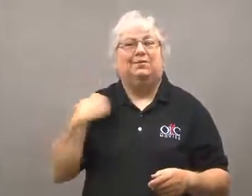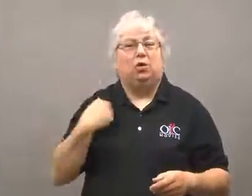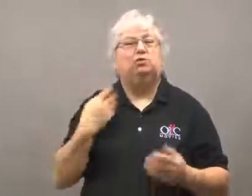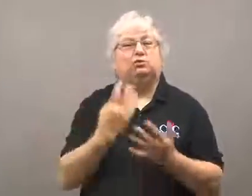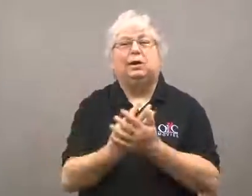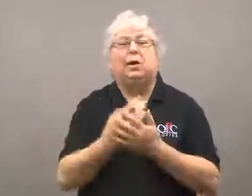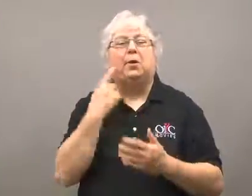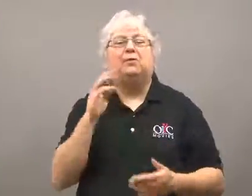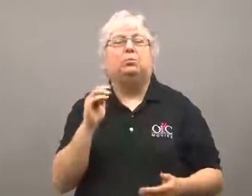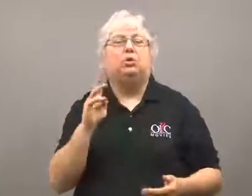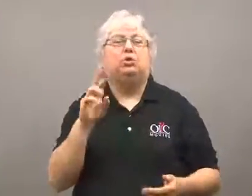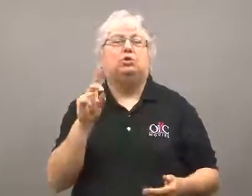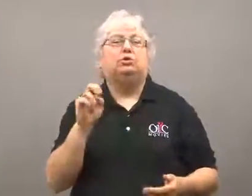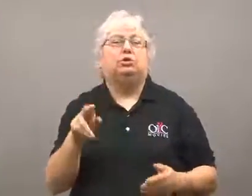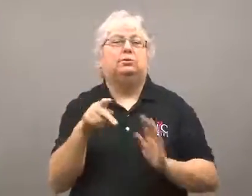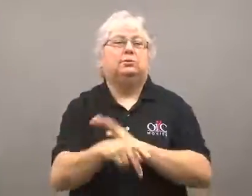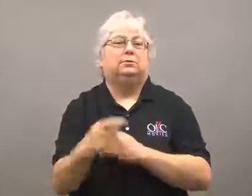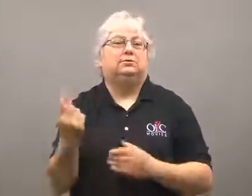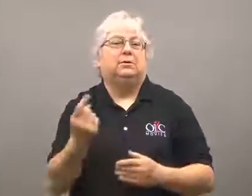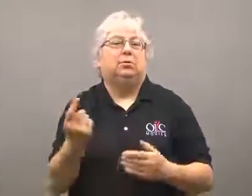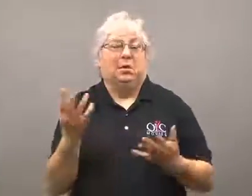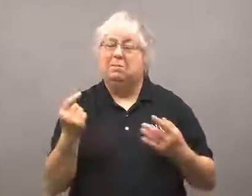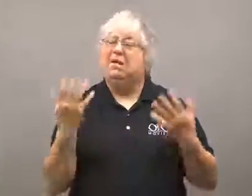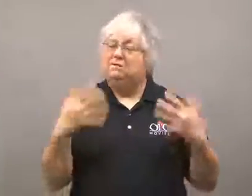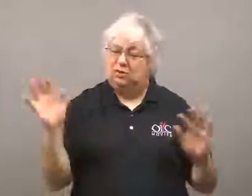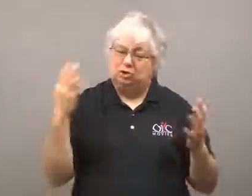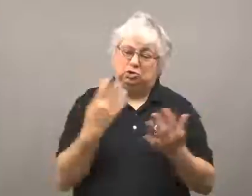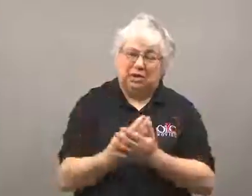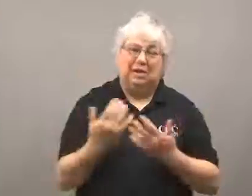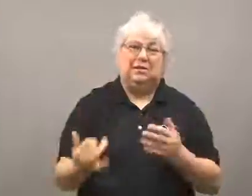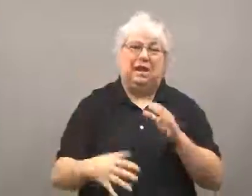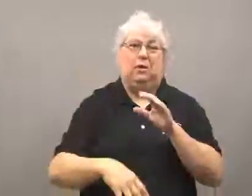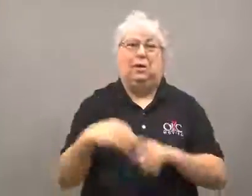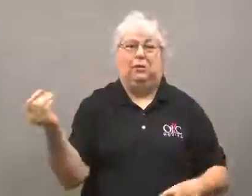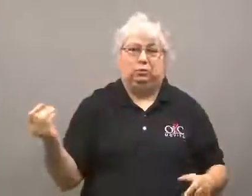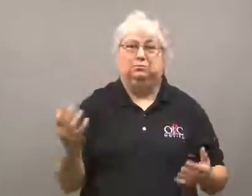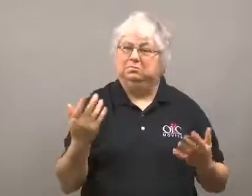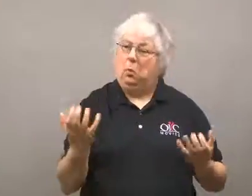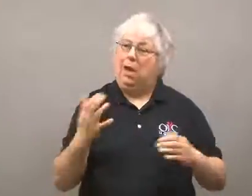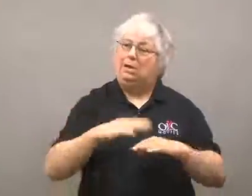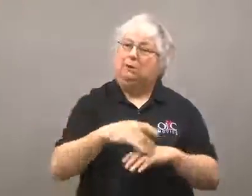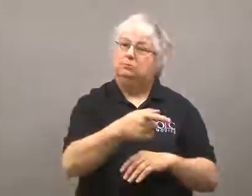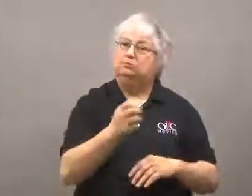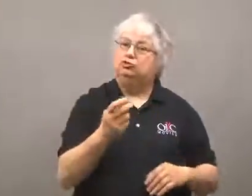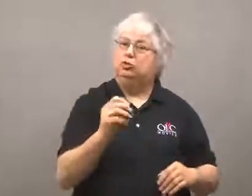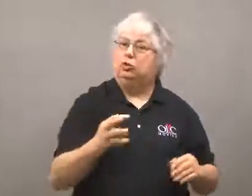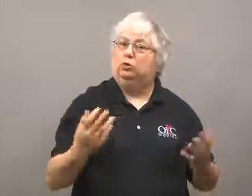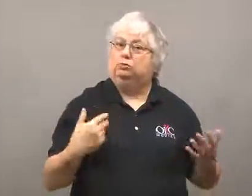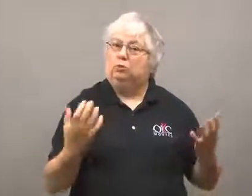murdered someone, and had been released from jail and wanted to be on the show